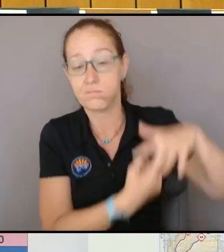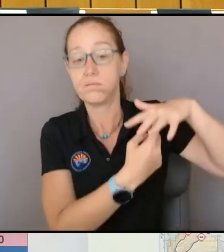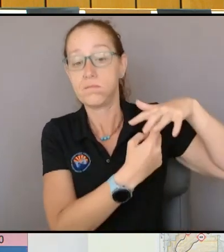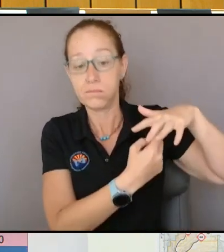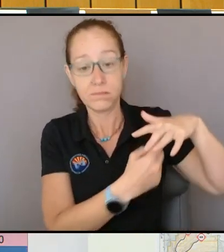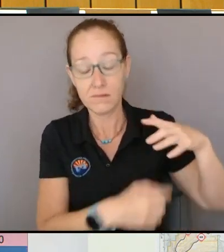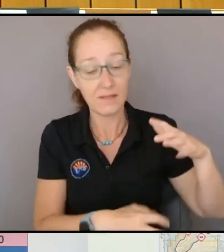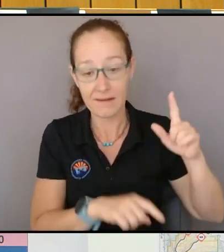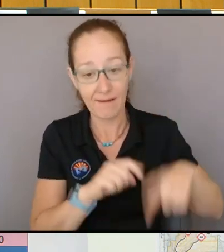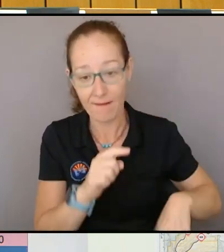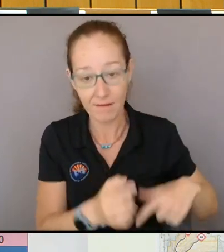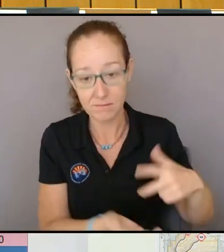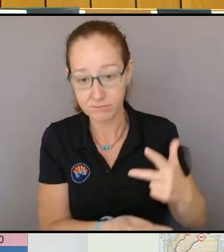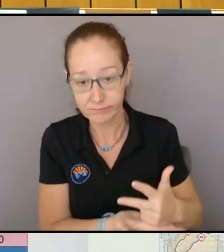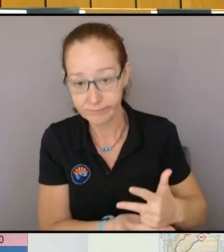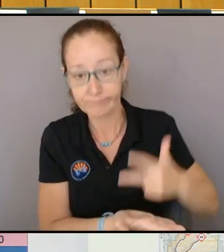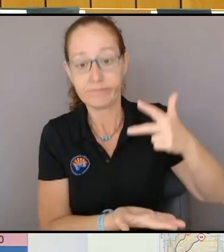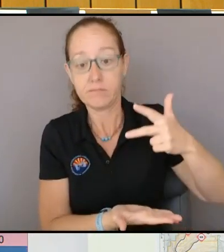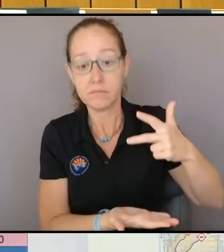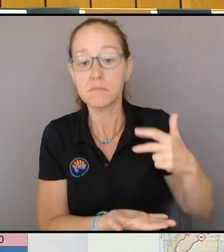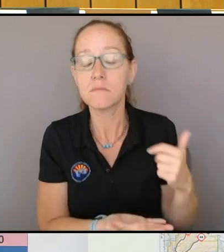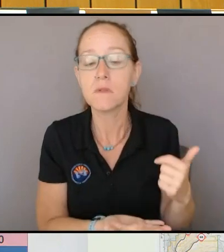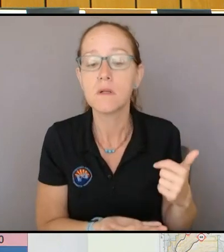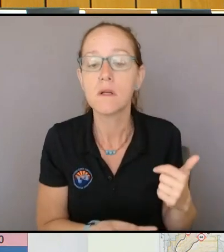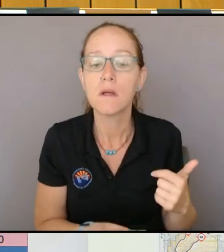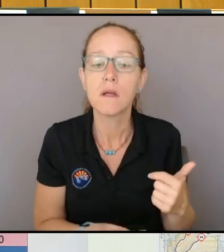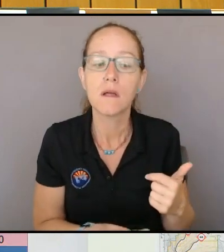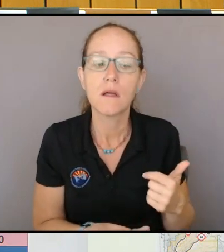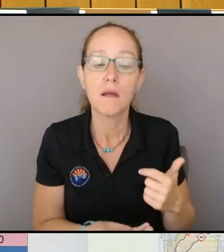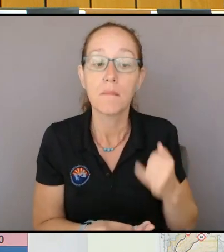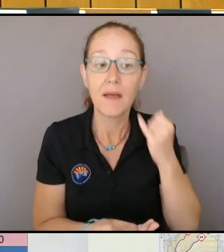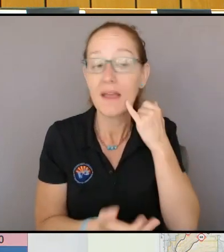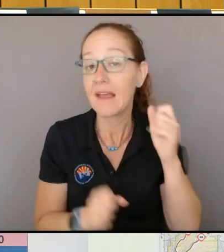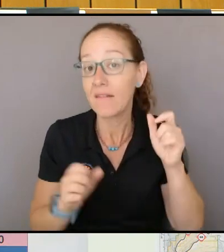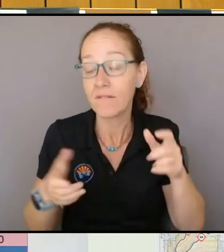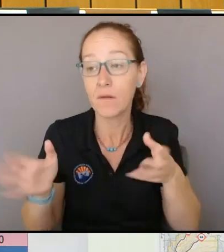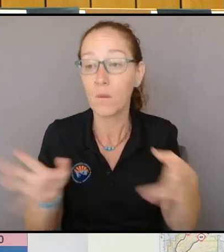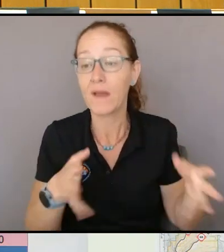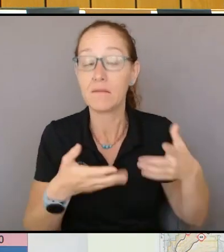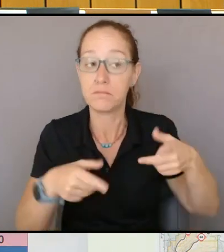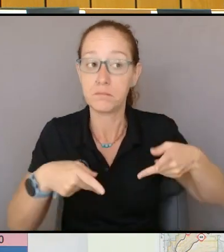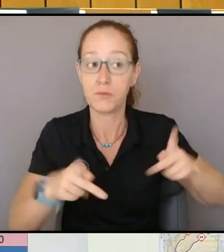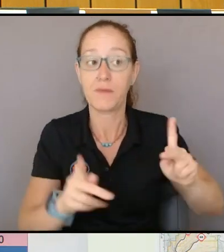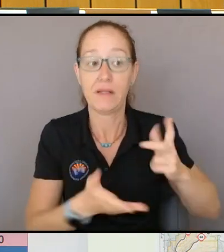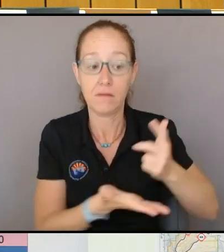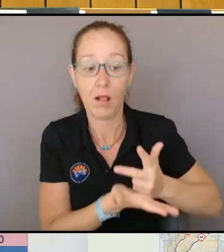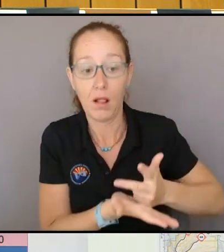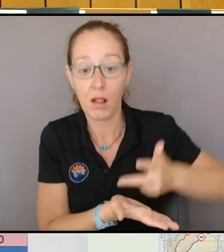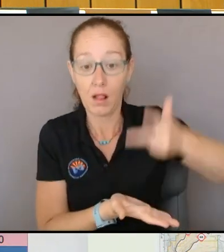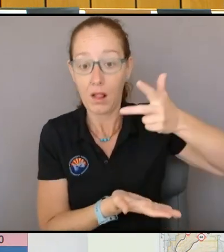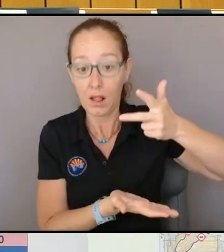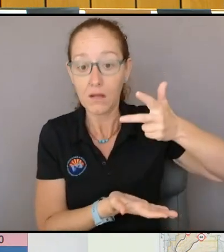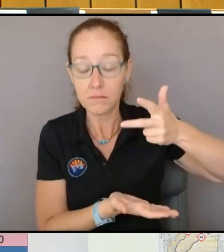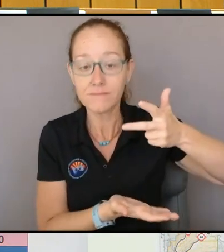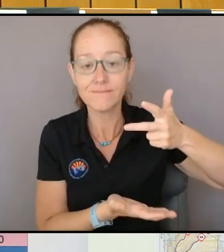certain threshold and I believe it's 20 knots... then, you know they have two blades that the one spins over the top of each